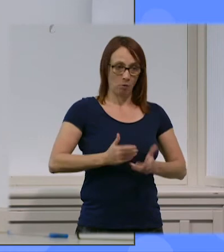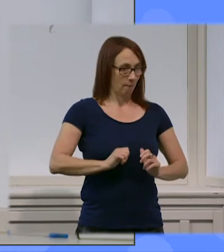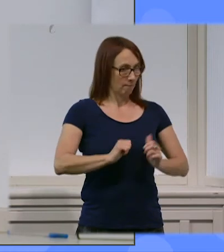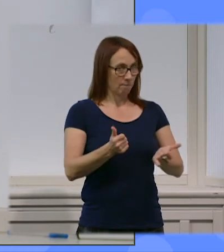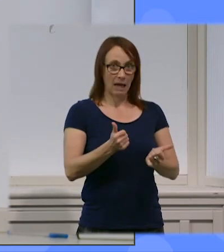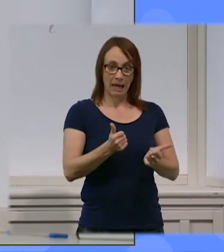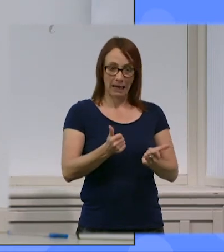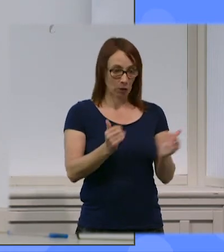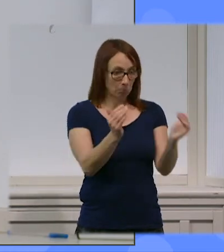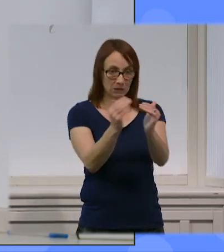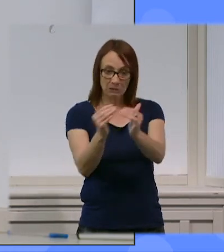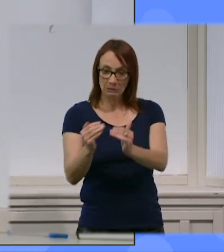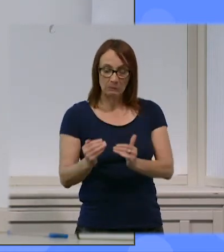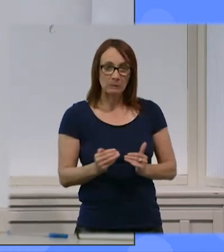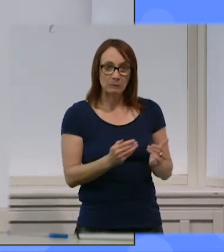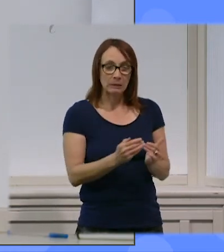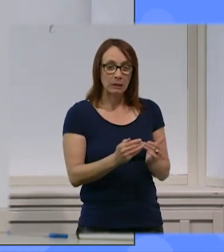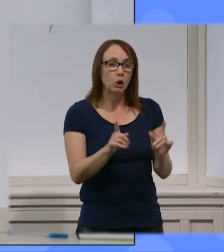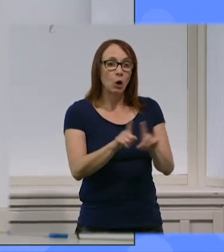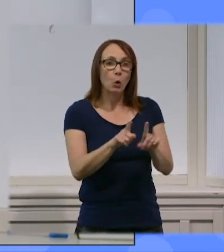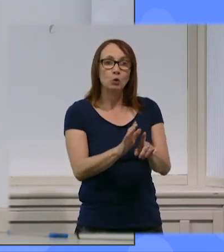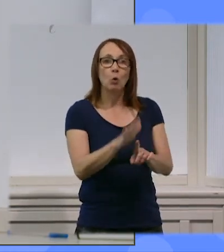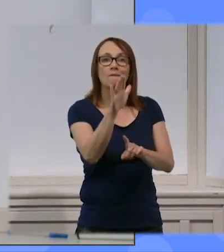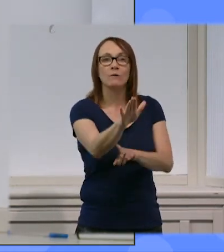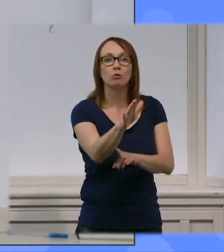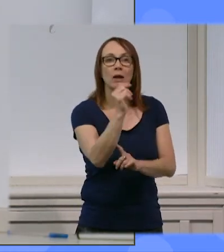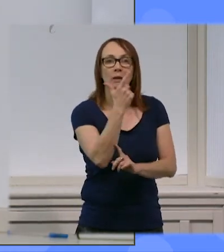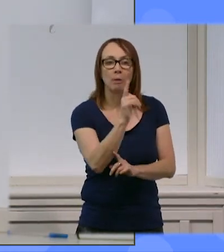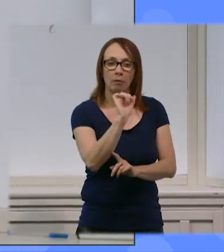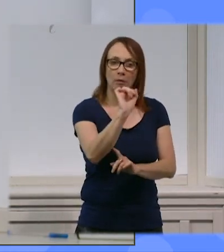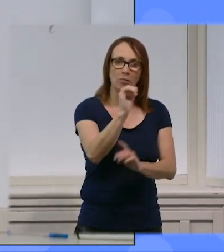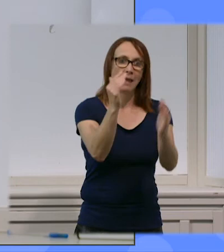ability of future generations to meet their needs and sustainability refers to